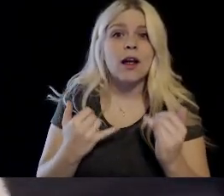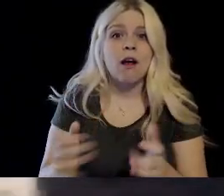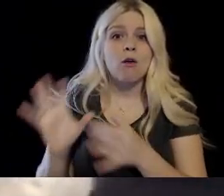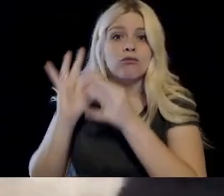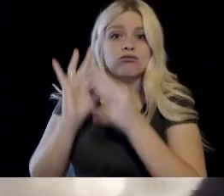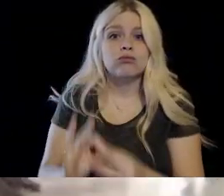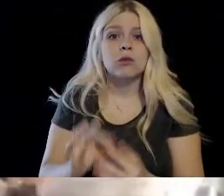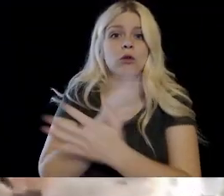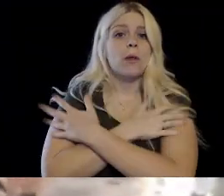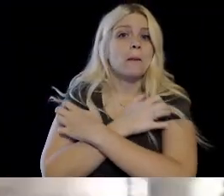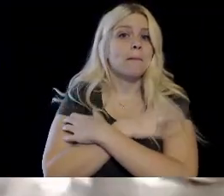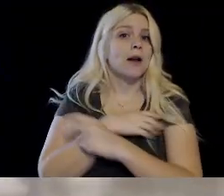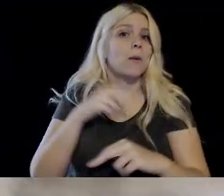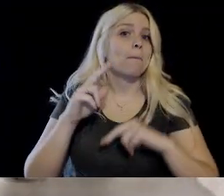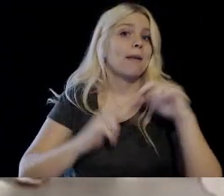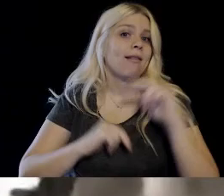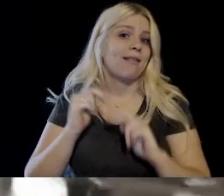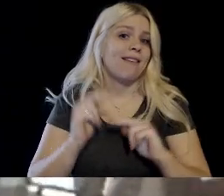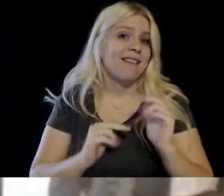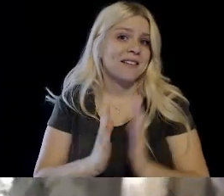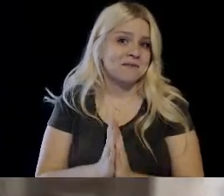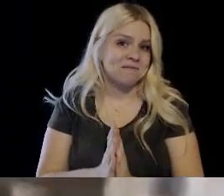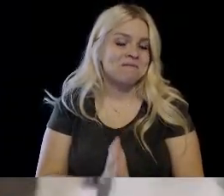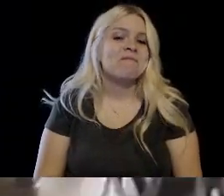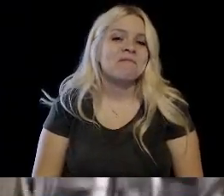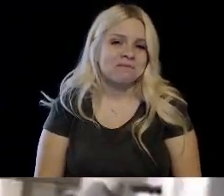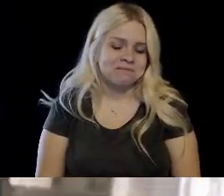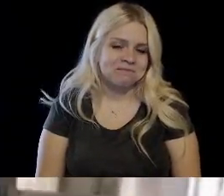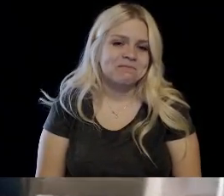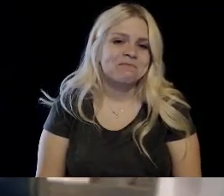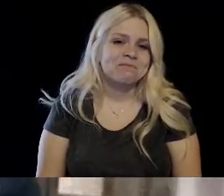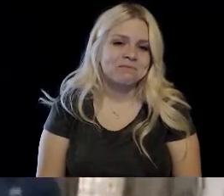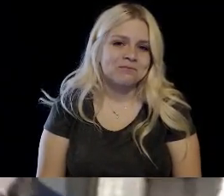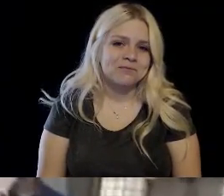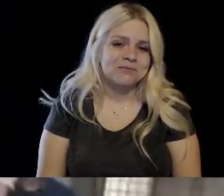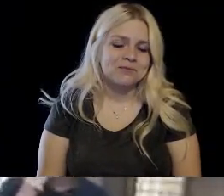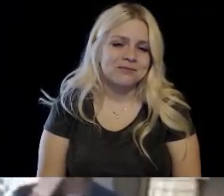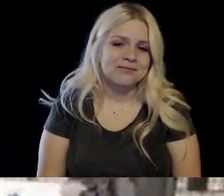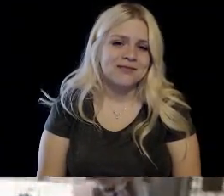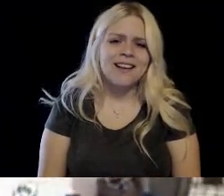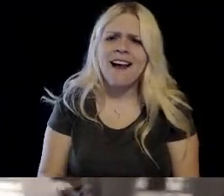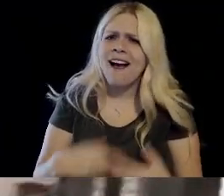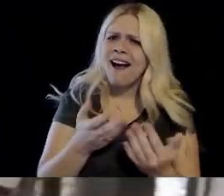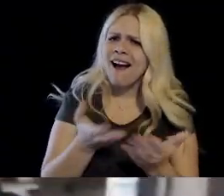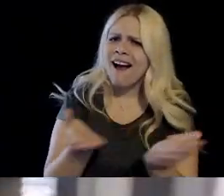Erica: Alright! Behind the scenes at the bear building. Oh! Look at our gang - our regular